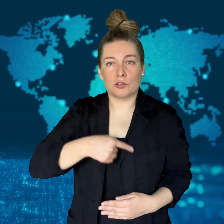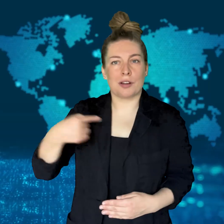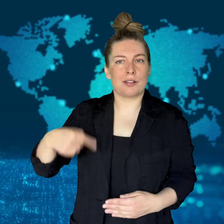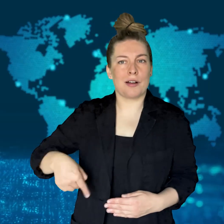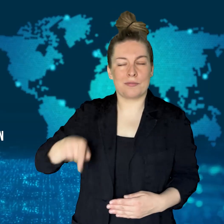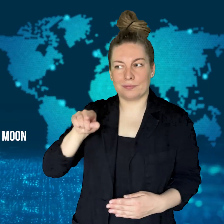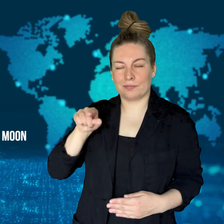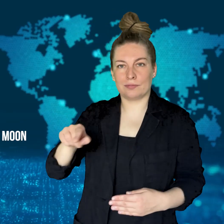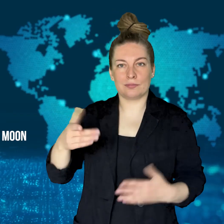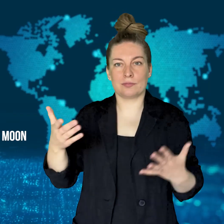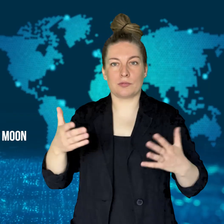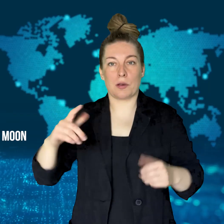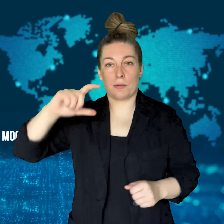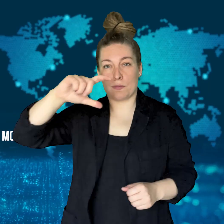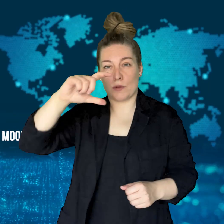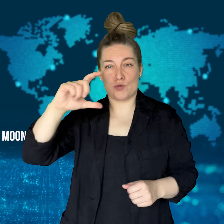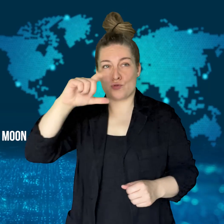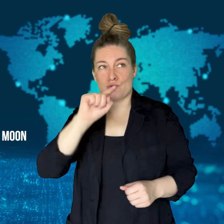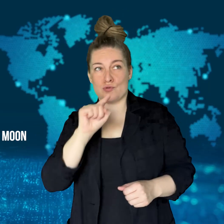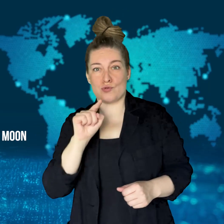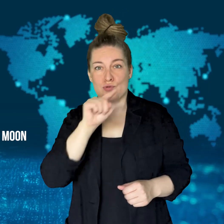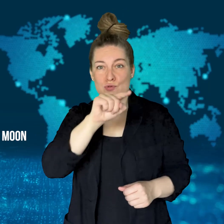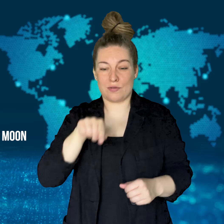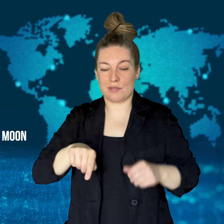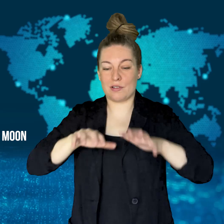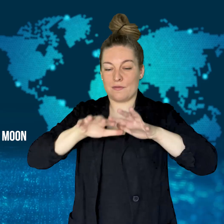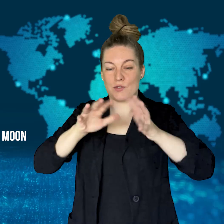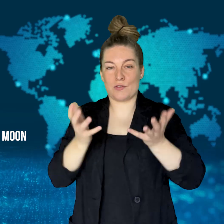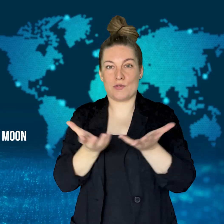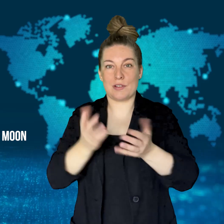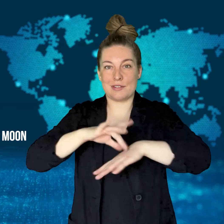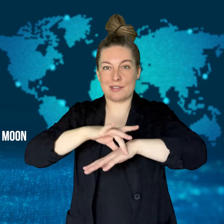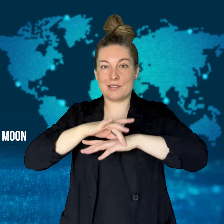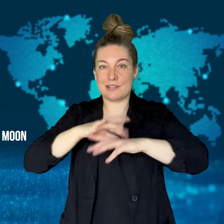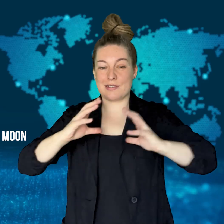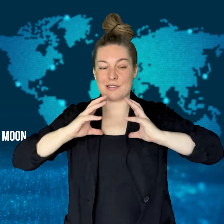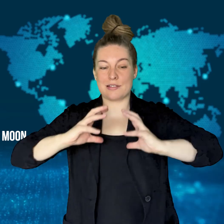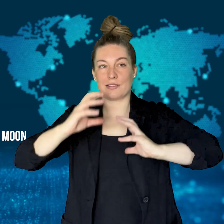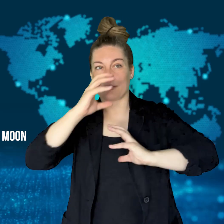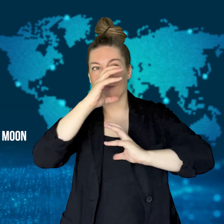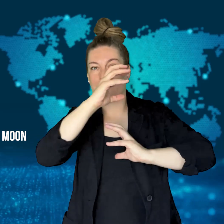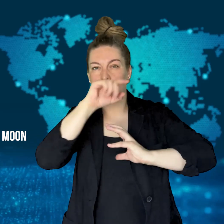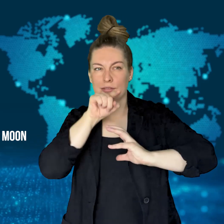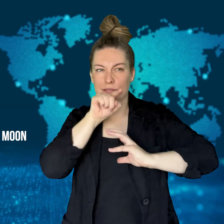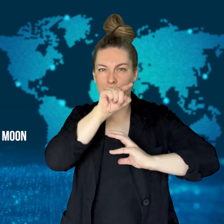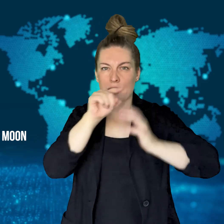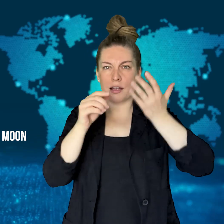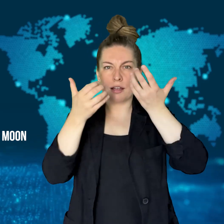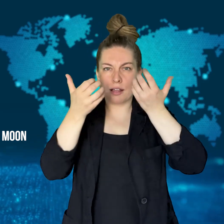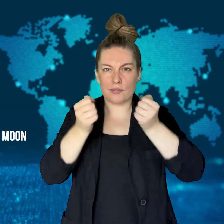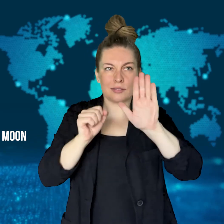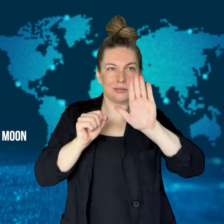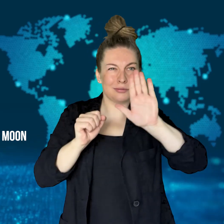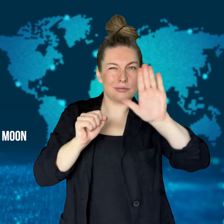[MONIKA]: China landed a spacecraft on the other side of